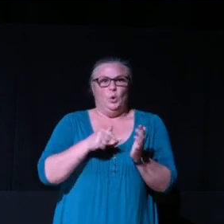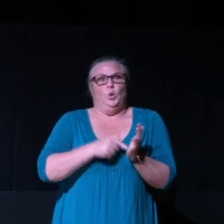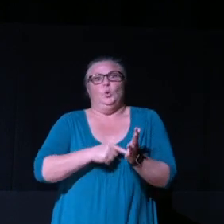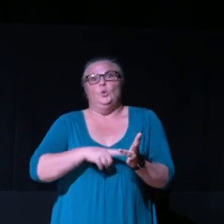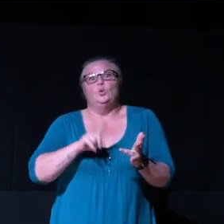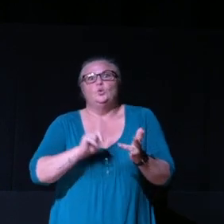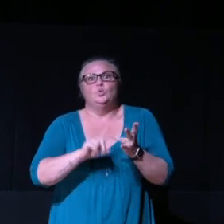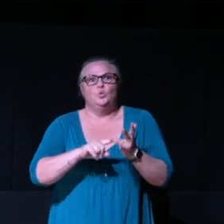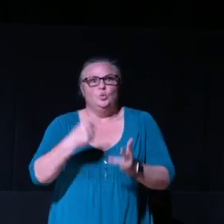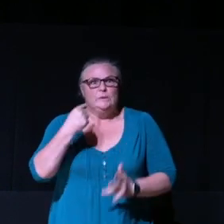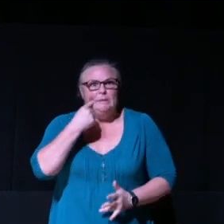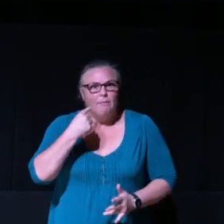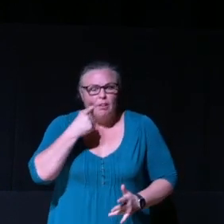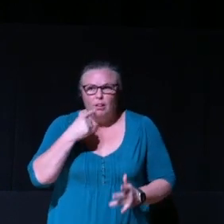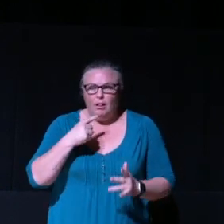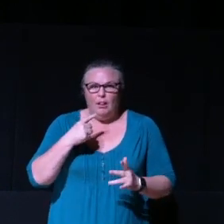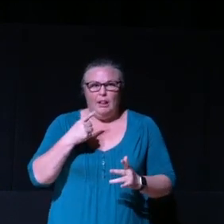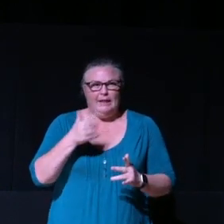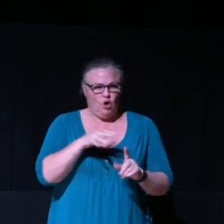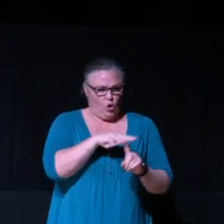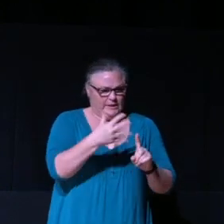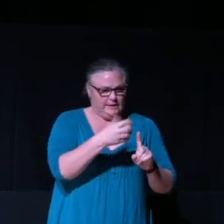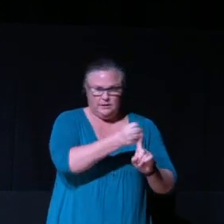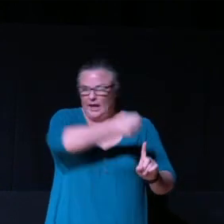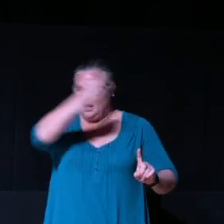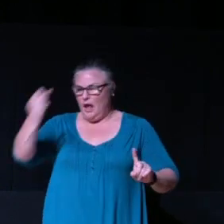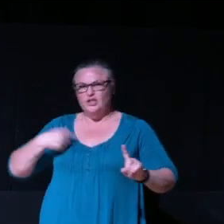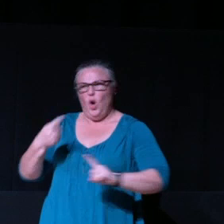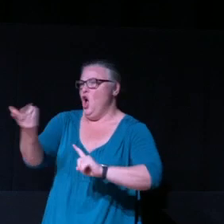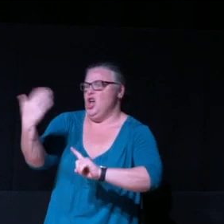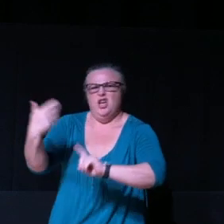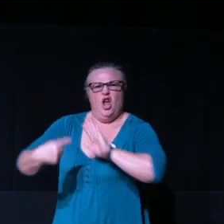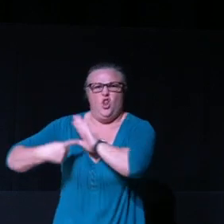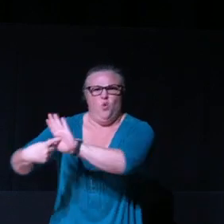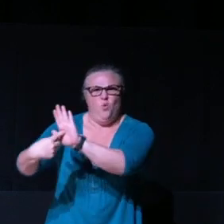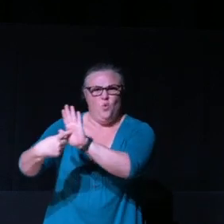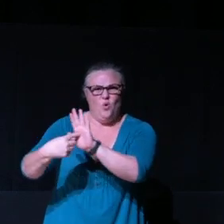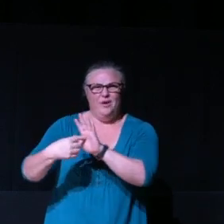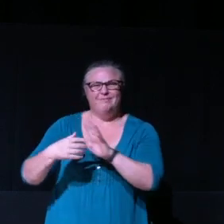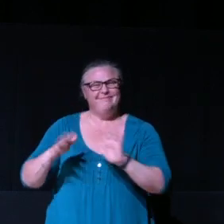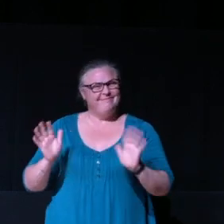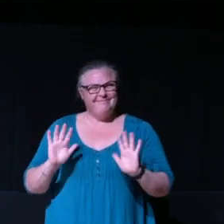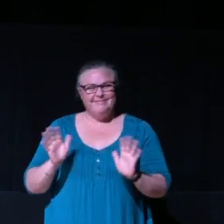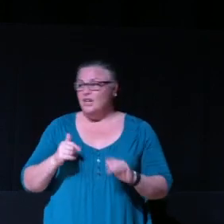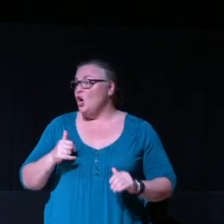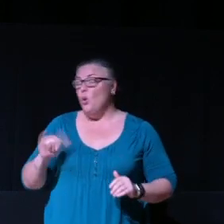look at this, like that's different. Absolutely. And the same thing, you know, a journalist will tweet a line from an essay that a professor has written